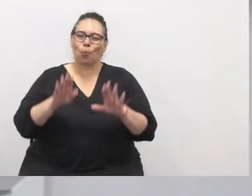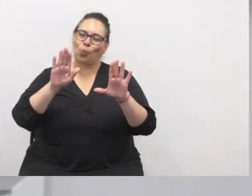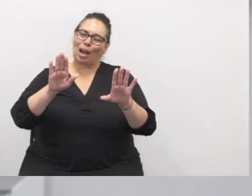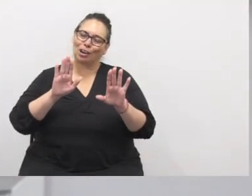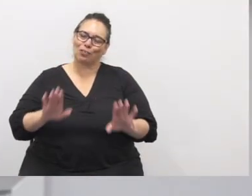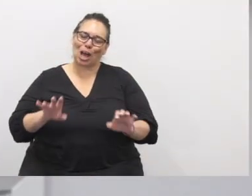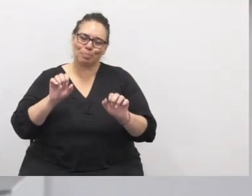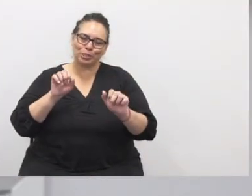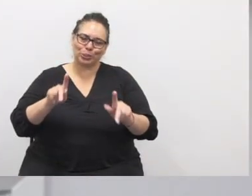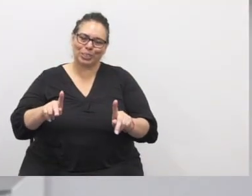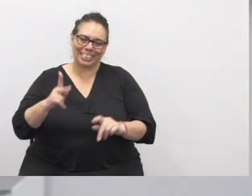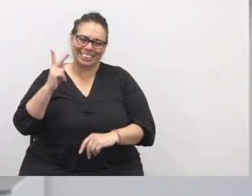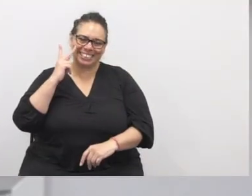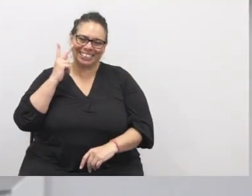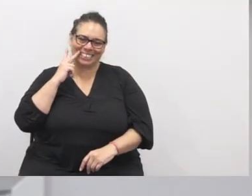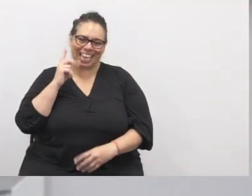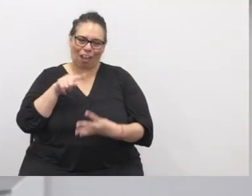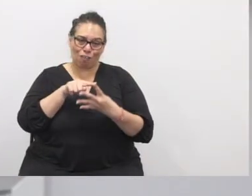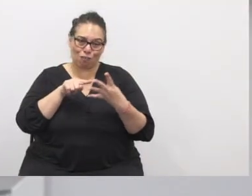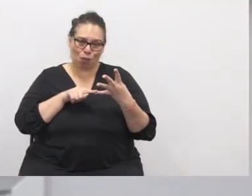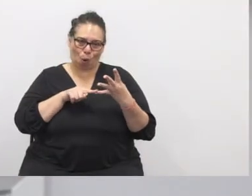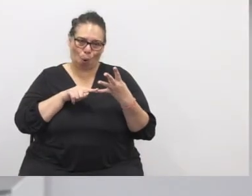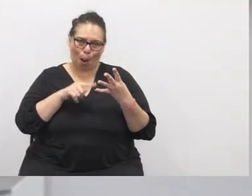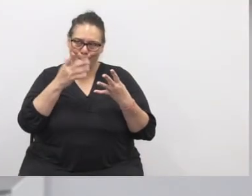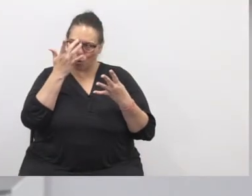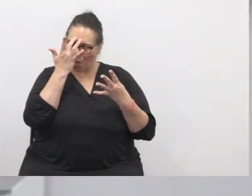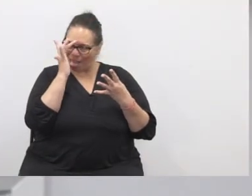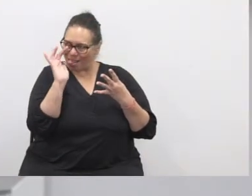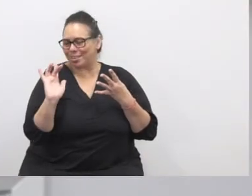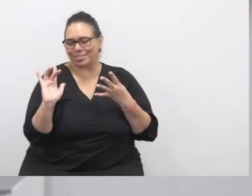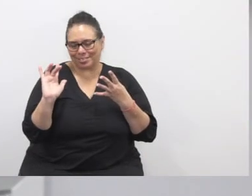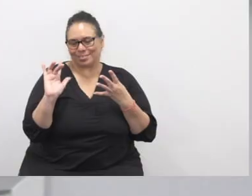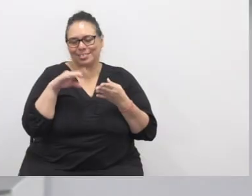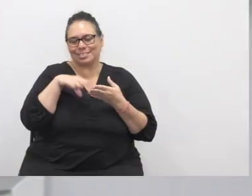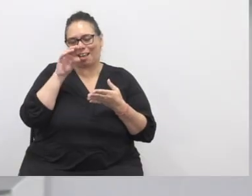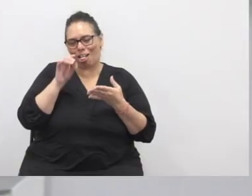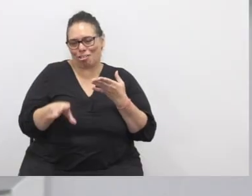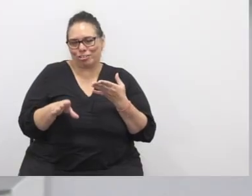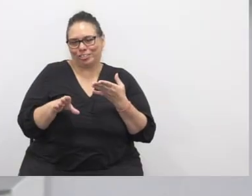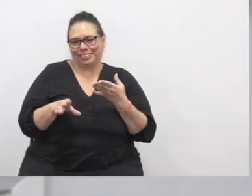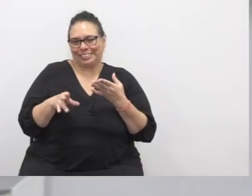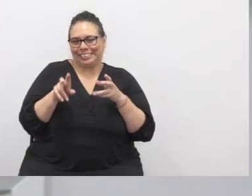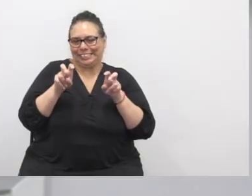four of our brilliant scholars sitting before us to participate in a panel.